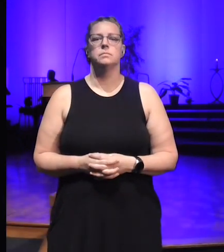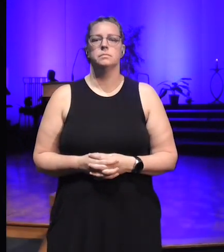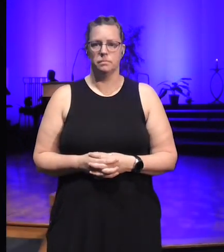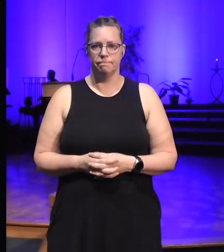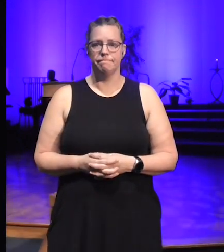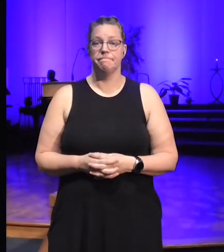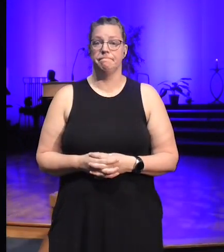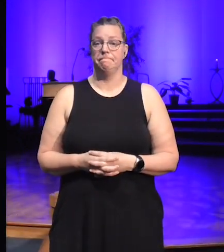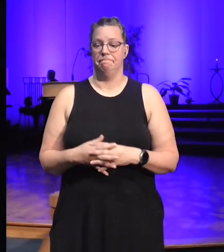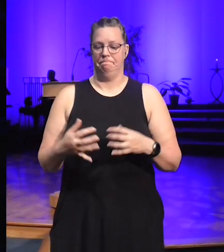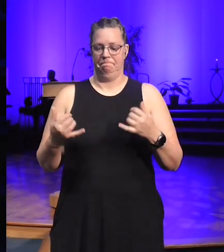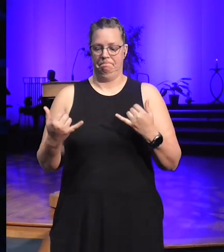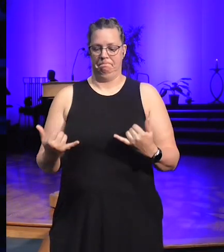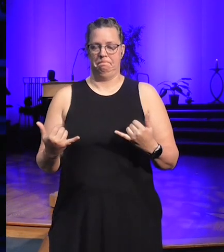in this moment of